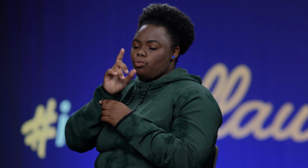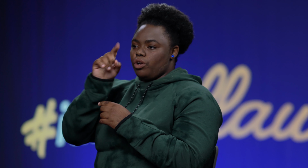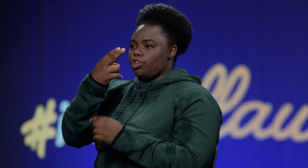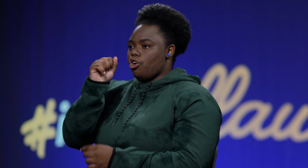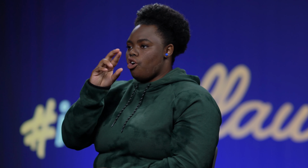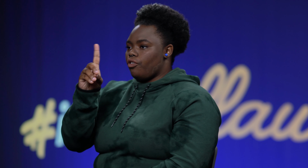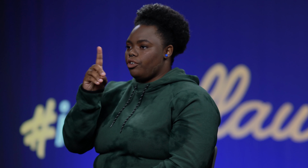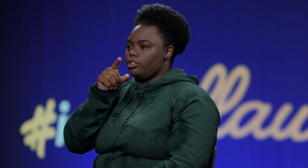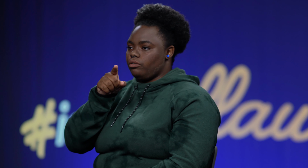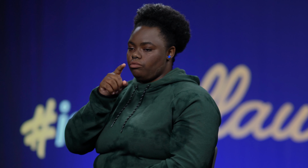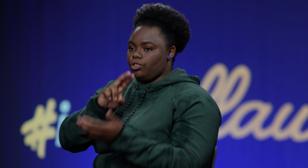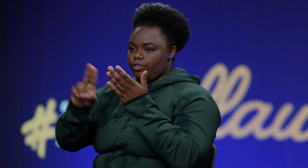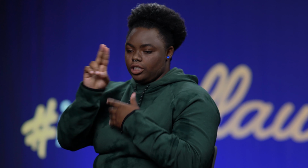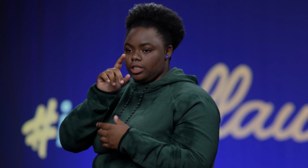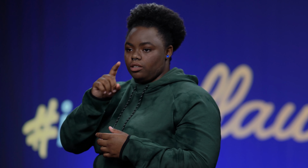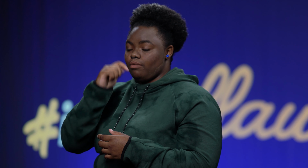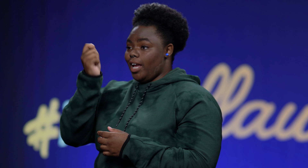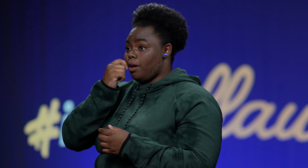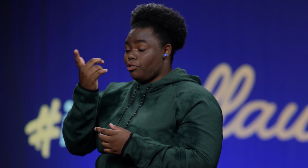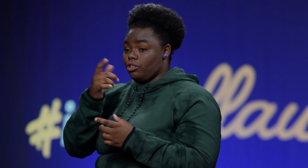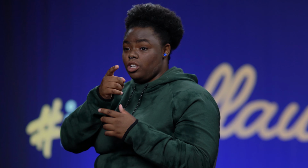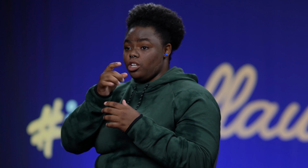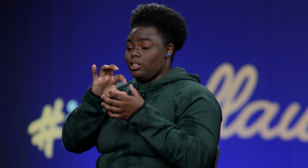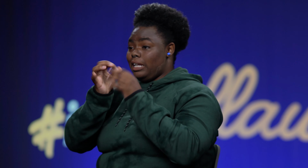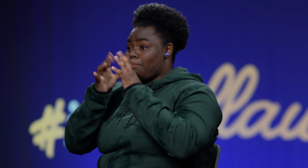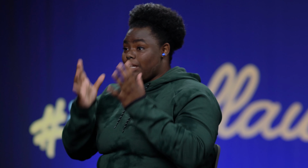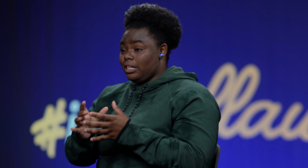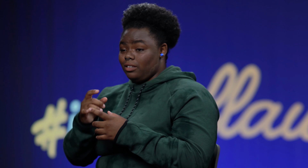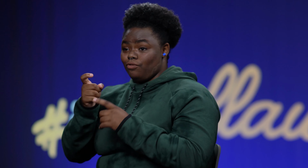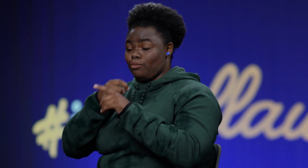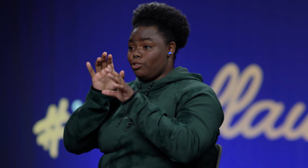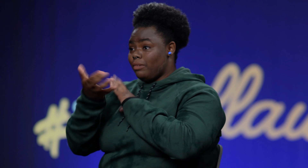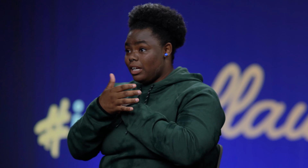she went to Harvard University. She does the hammer throw and she’s an olympian from Jamaica,